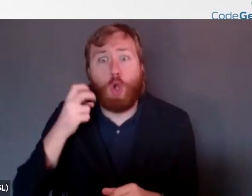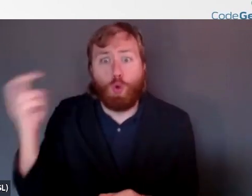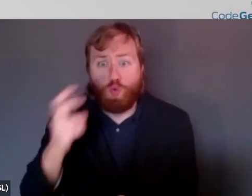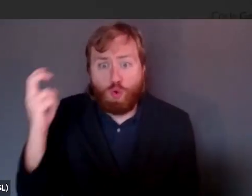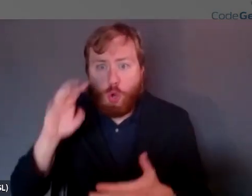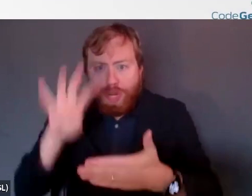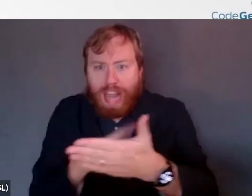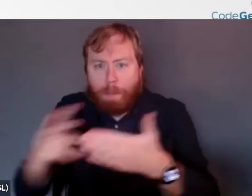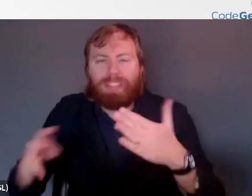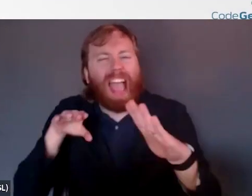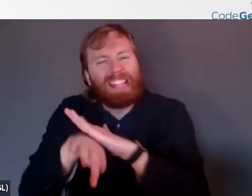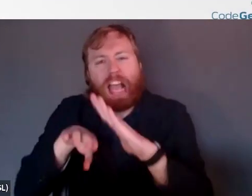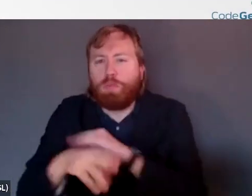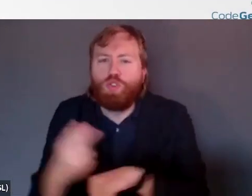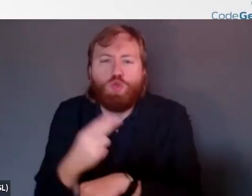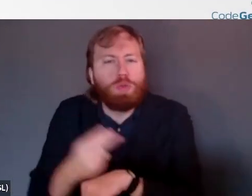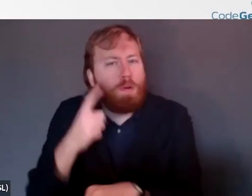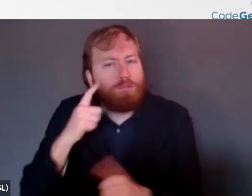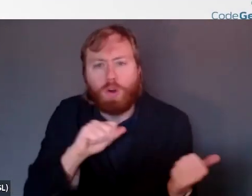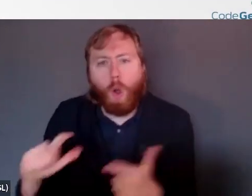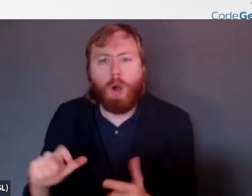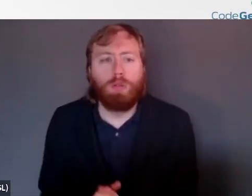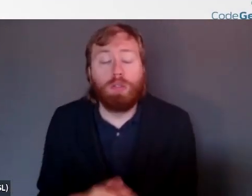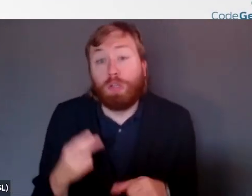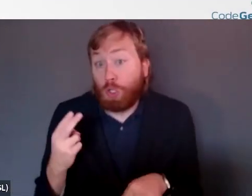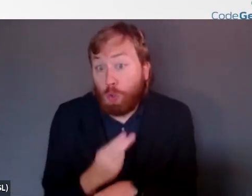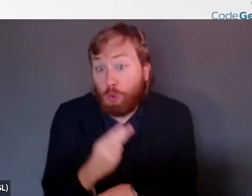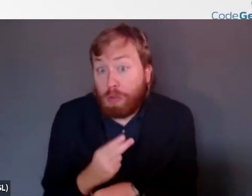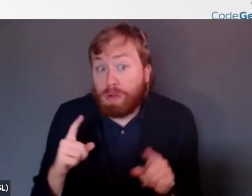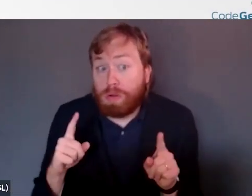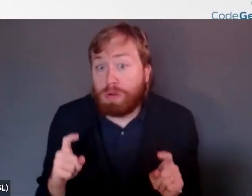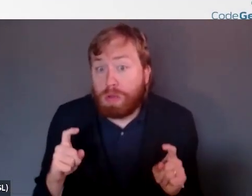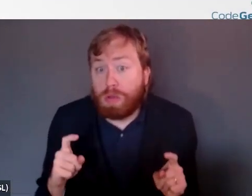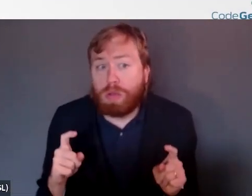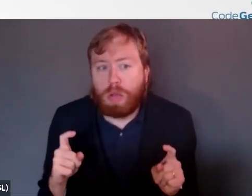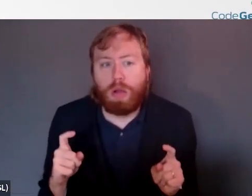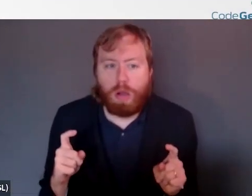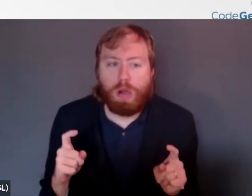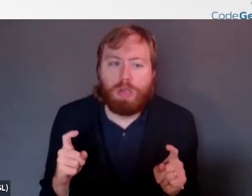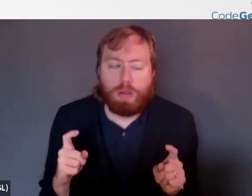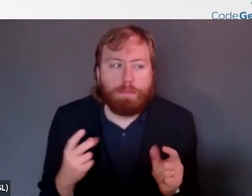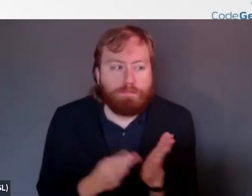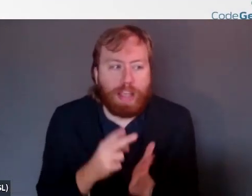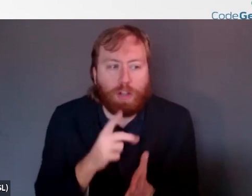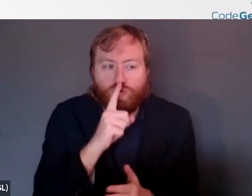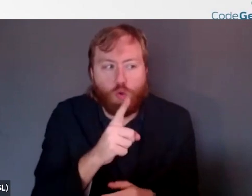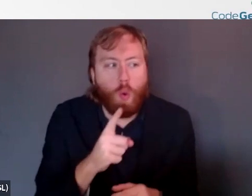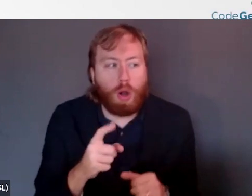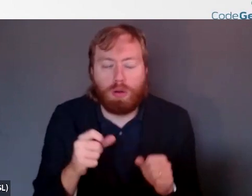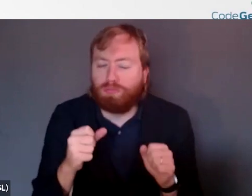Usability part. How do we make the website as usable as possible? We have our own opinions about it.